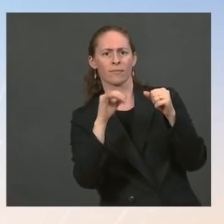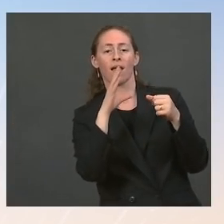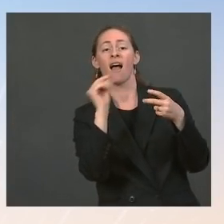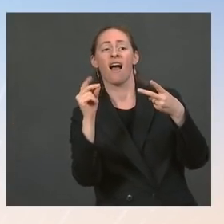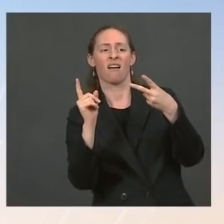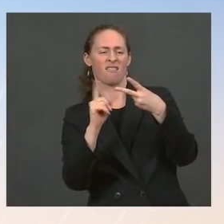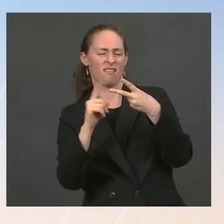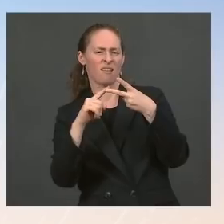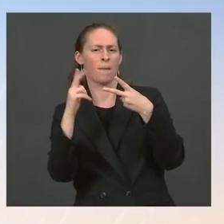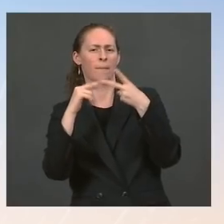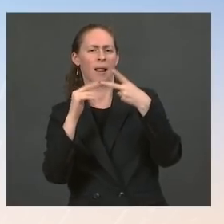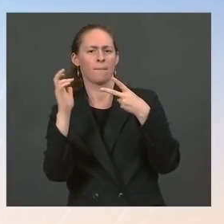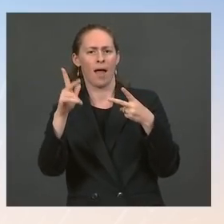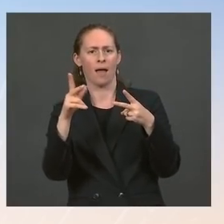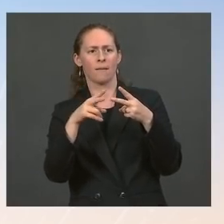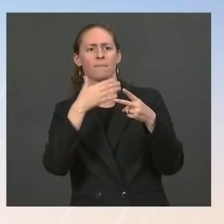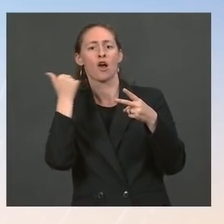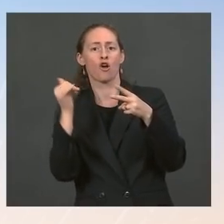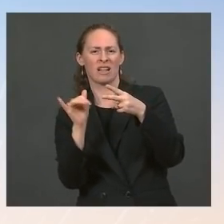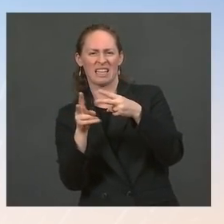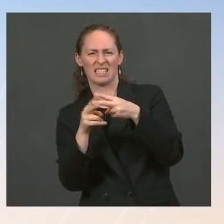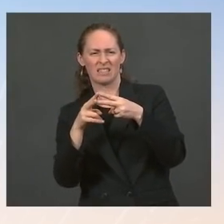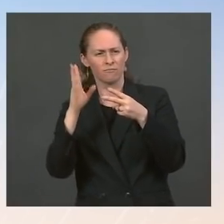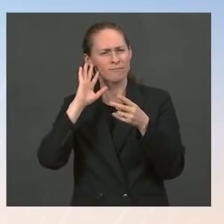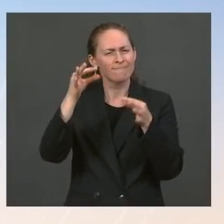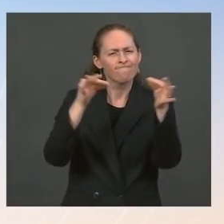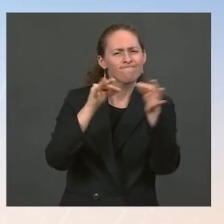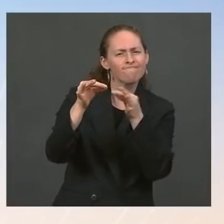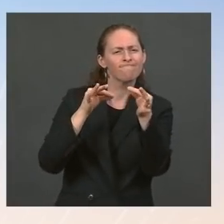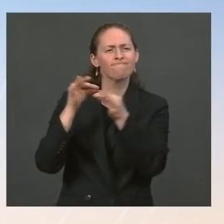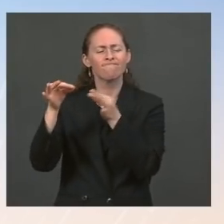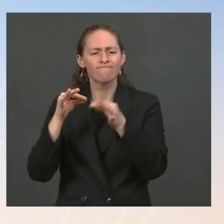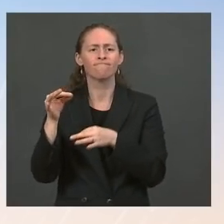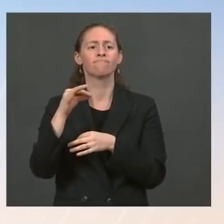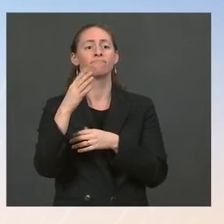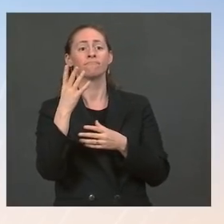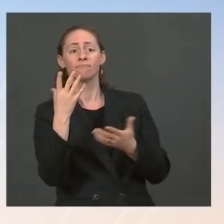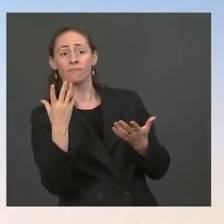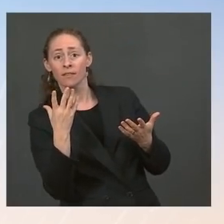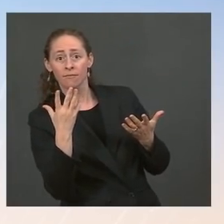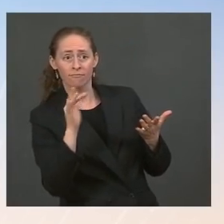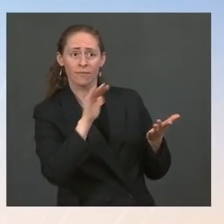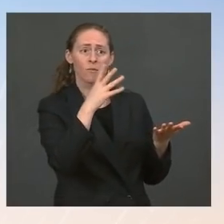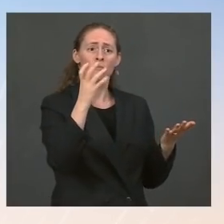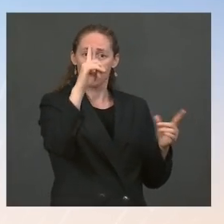There continues to be strong, broad agreement in Congress and among Americans of all stripes -- political stripes --